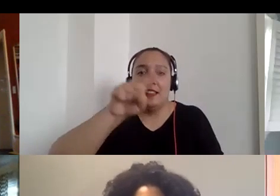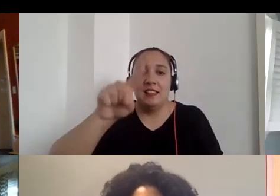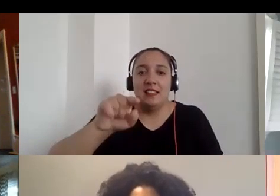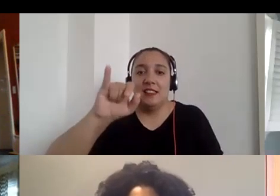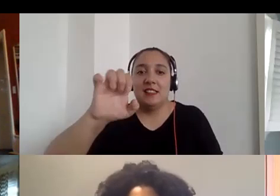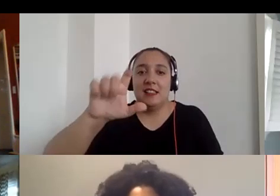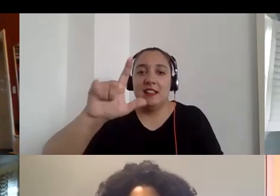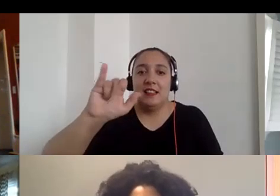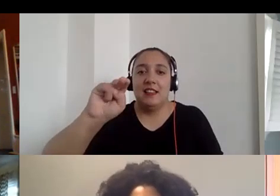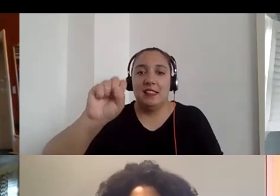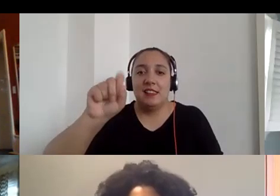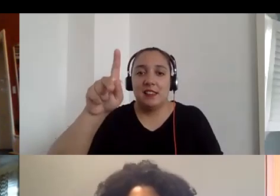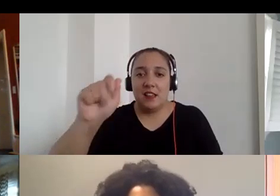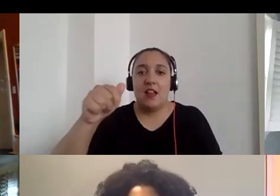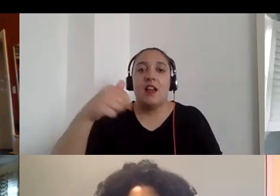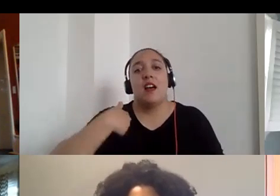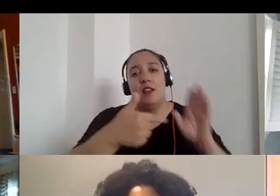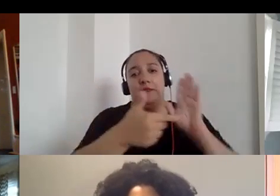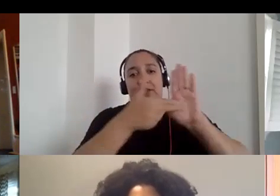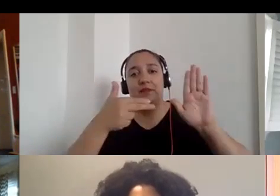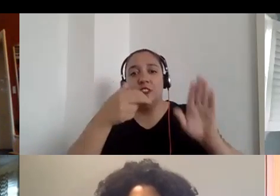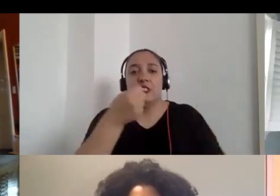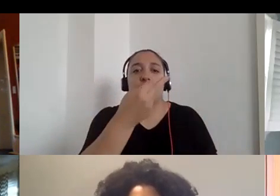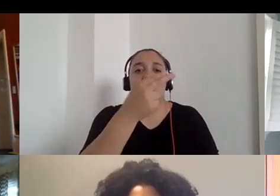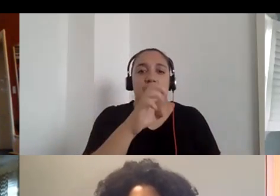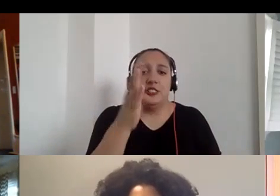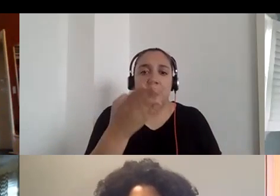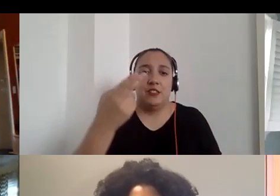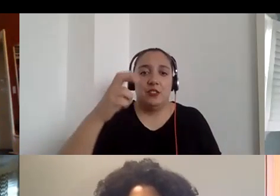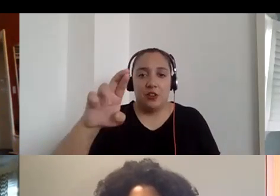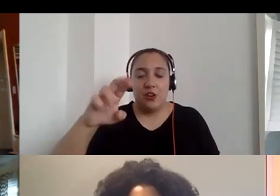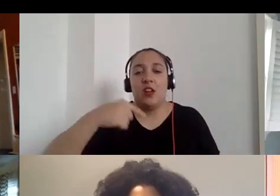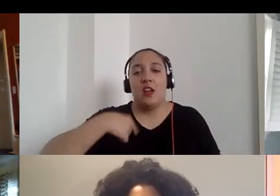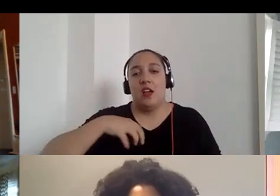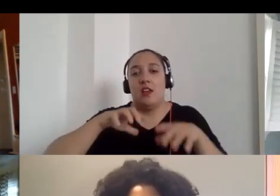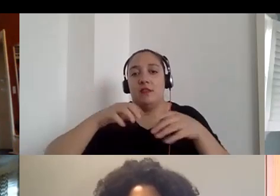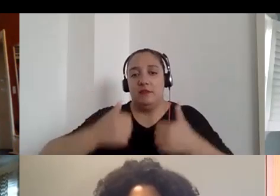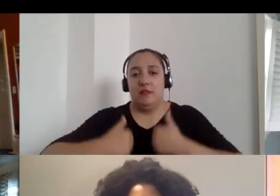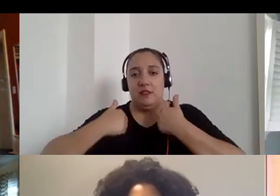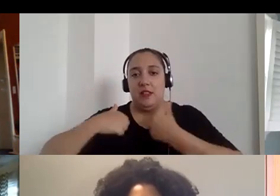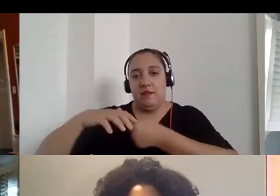I use she/her. I am also currently in Brooklyn. So residing on the stolen lands of the Lanape and Canarsie people.